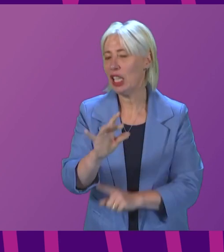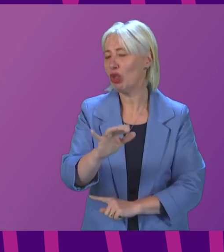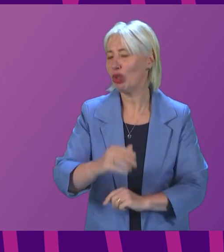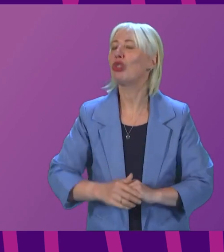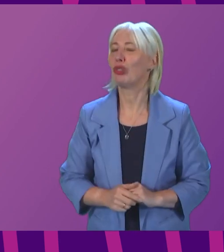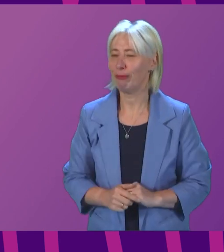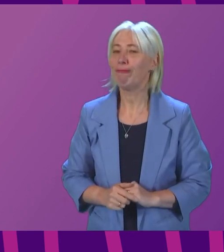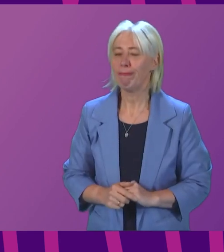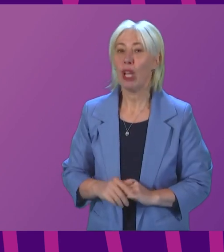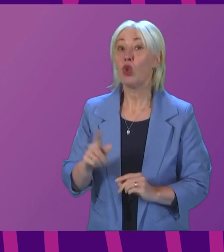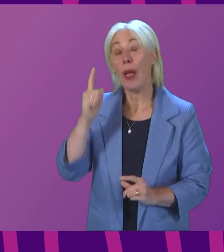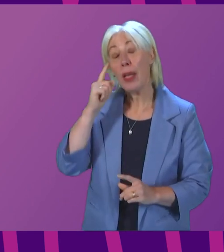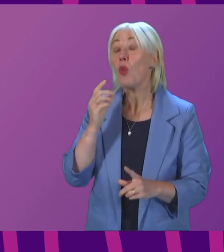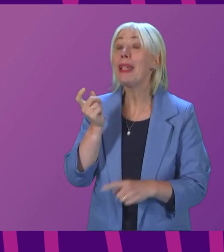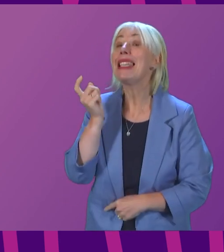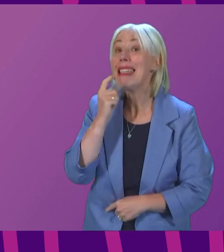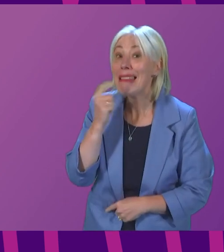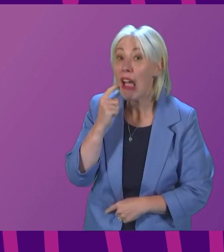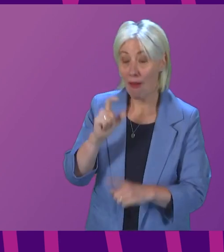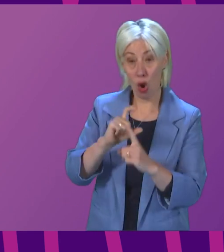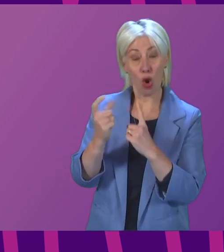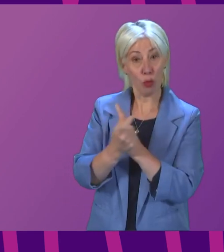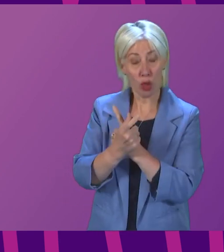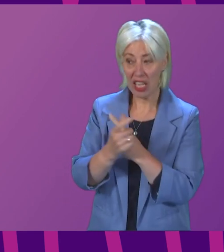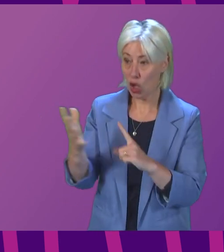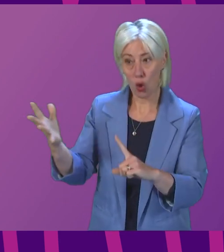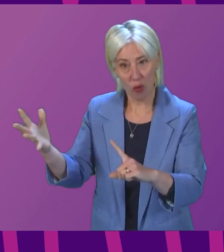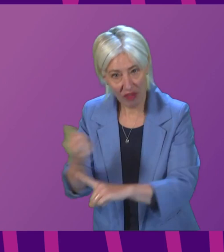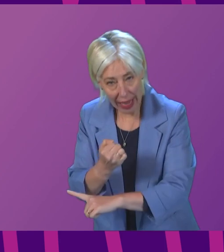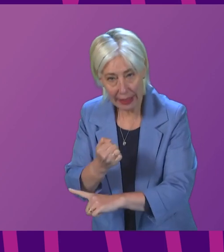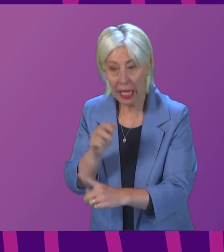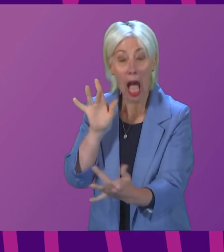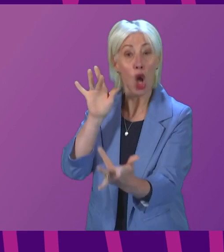It will make it easier for communities to find and contact those who control land and